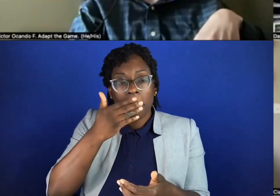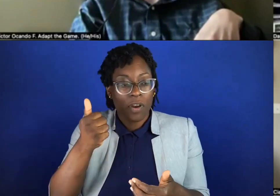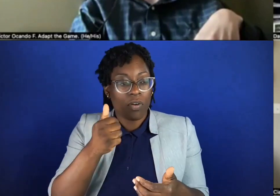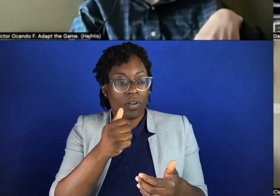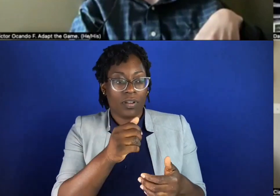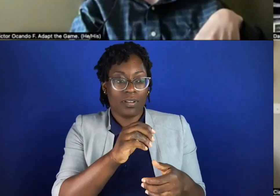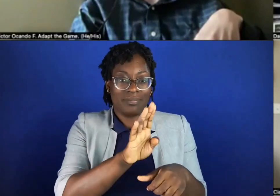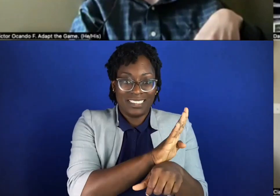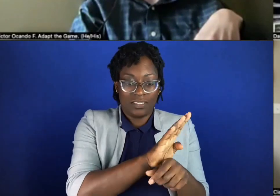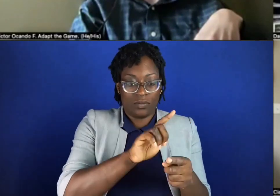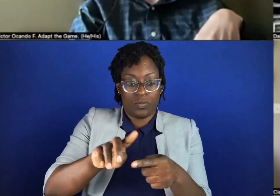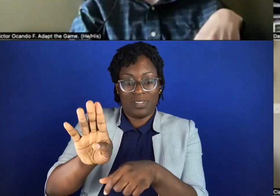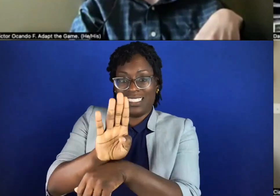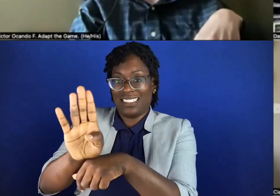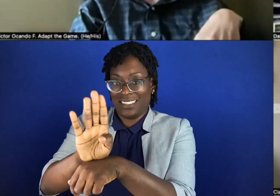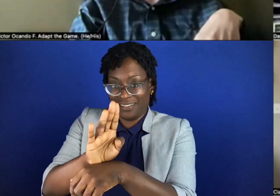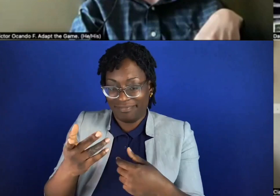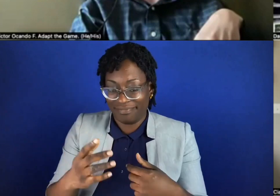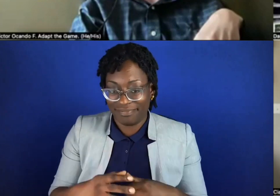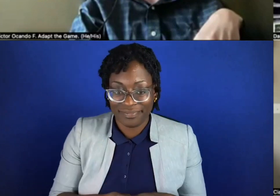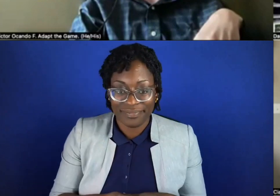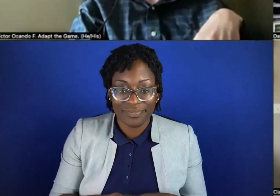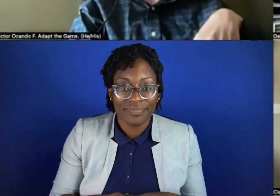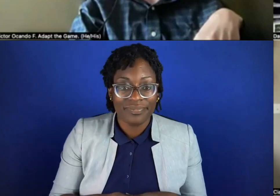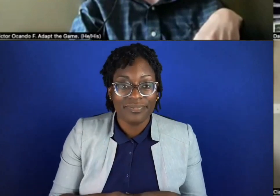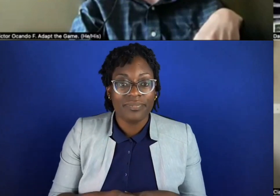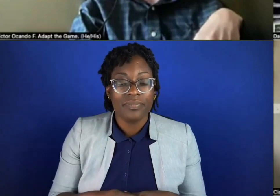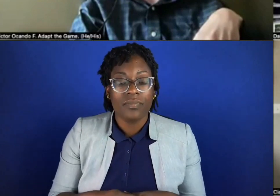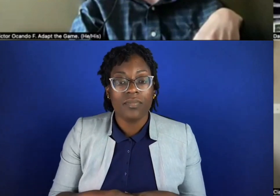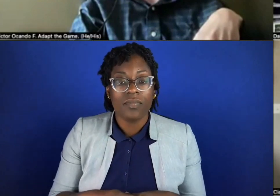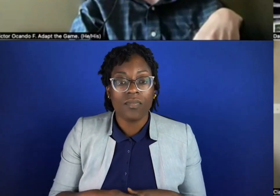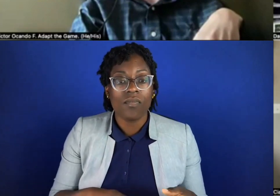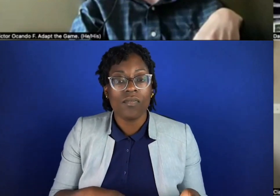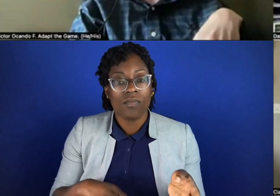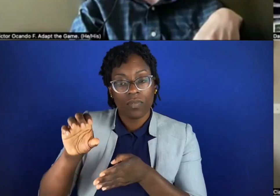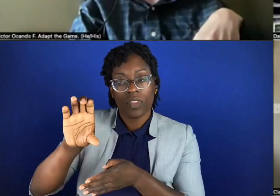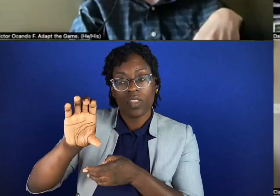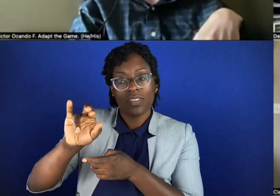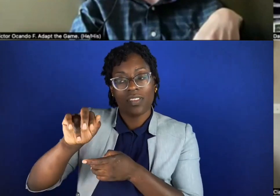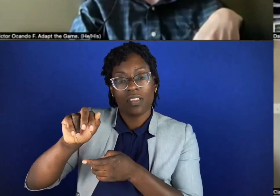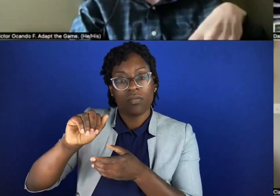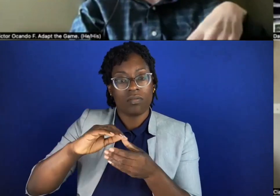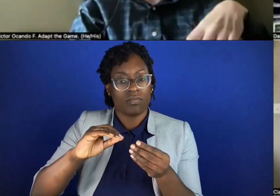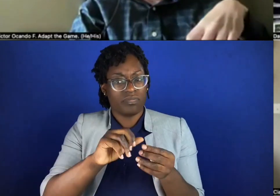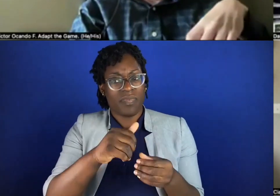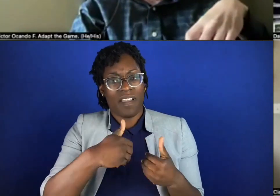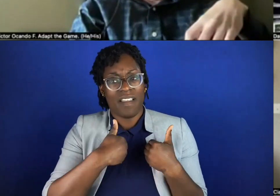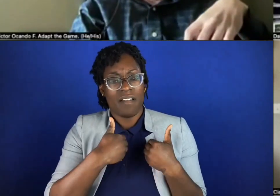Now, I do have an additional question for the both of you because we’ve talked about